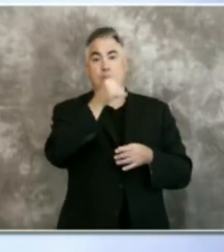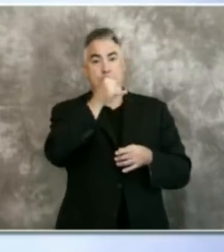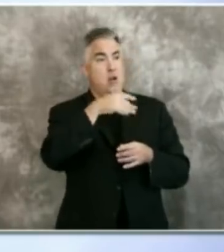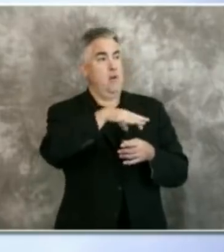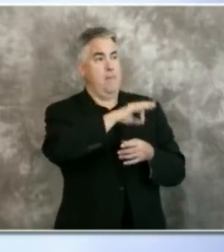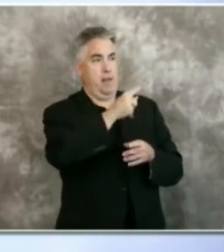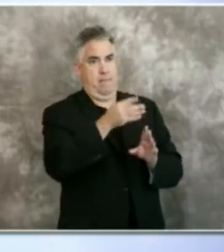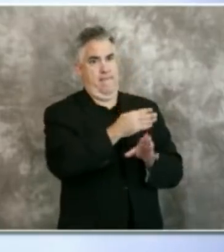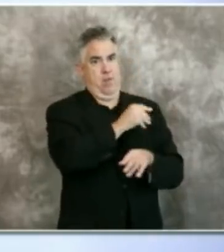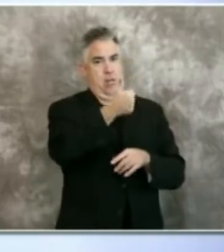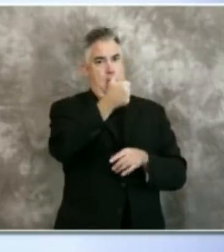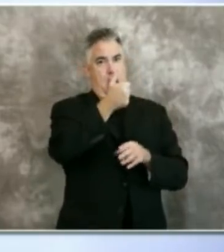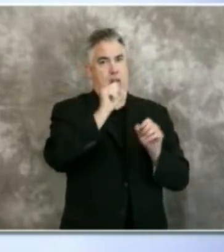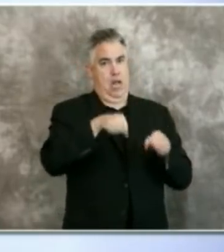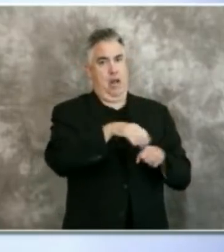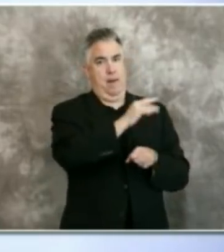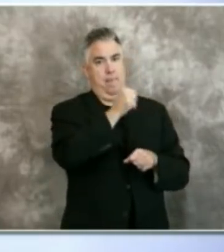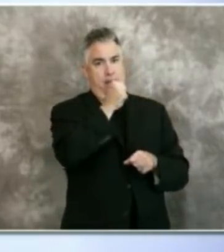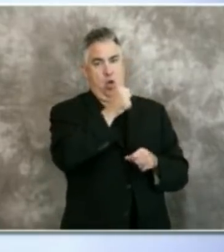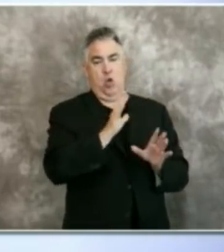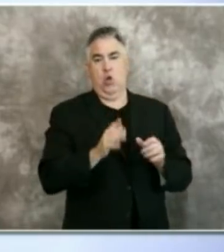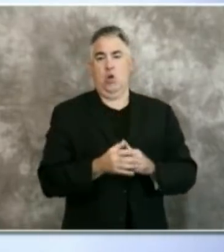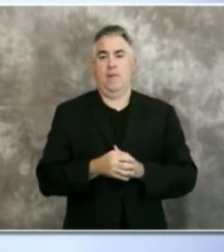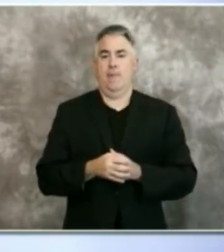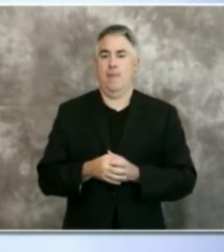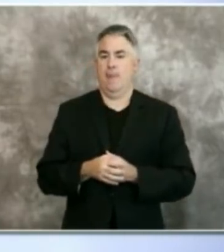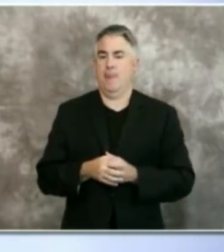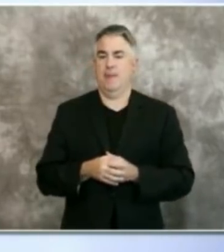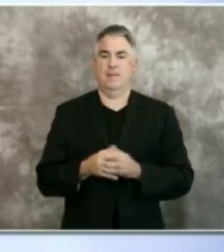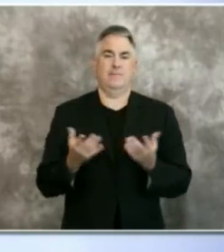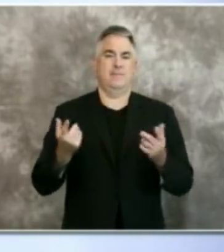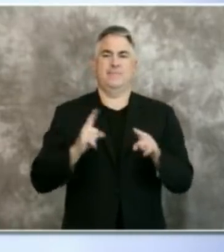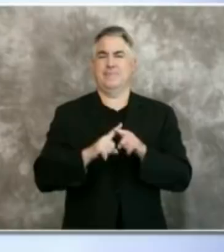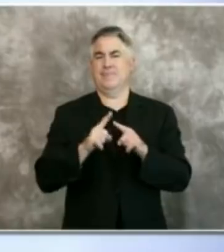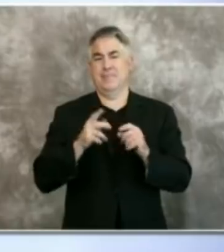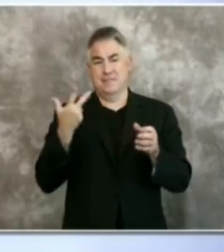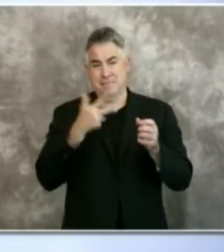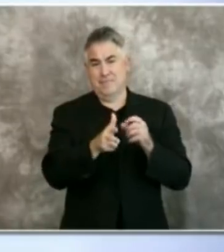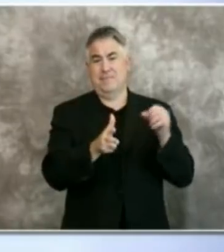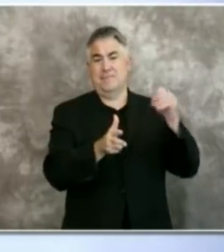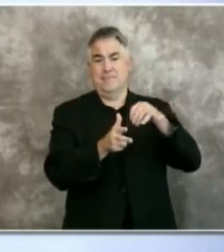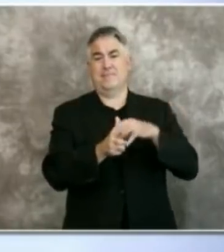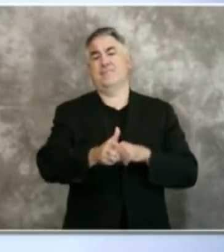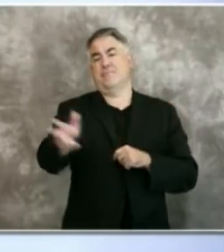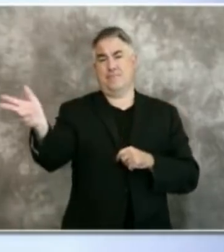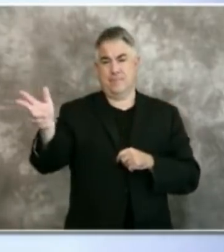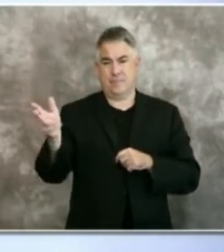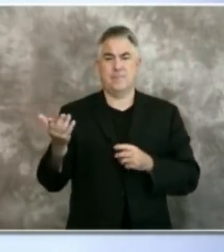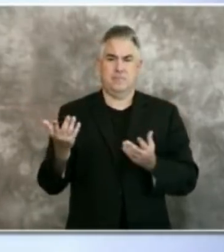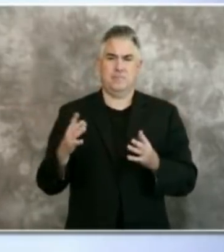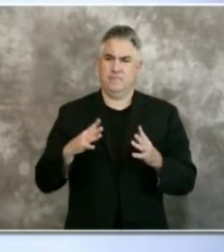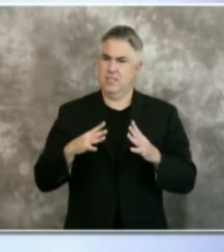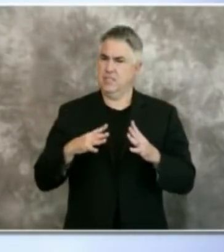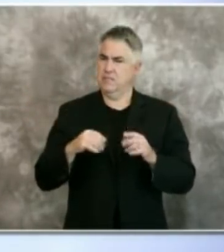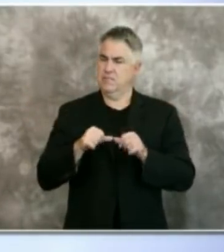SELLS MUCH BE ON SITE FOOD 00PM WITH ALL CUSTOMERS OUT IOWA. NOW TAKE OUT DELIVERY RIGHT